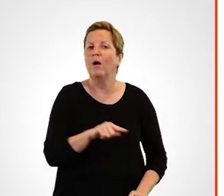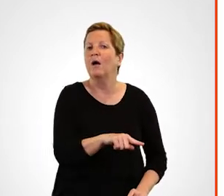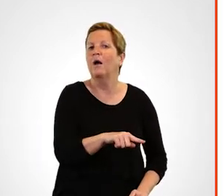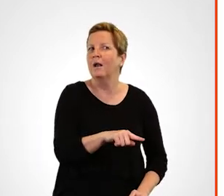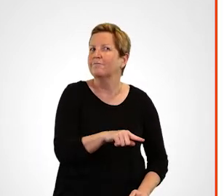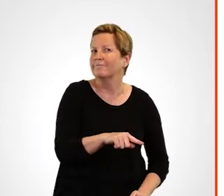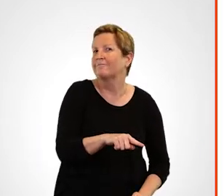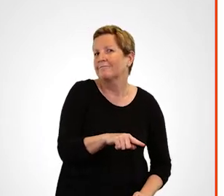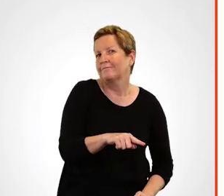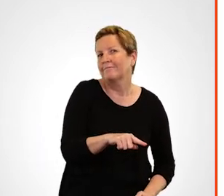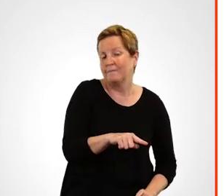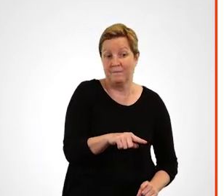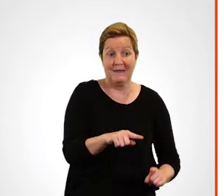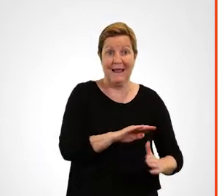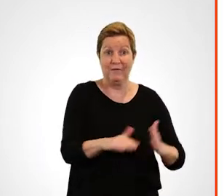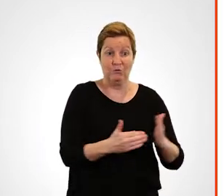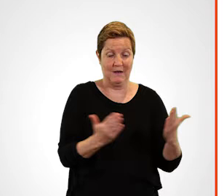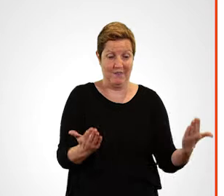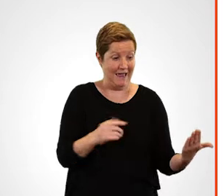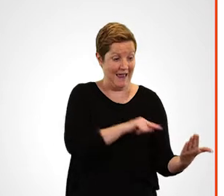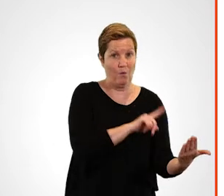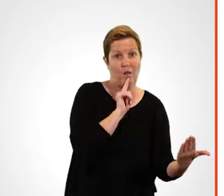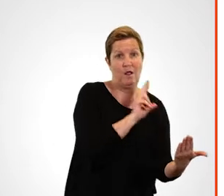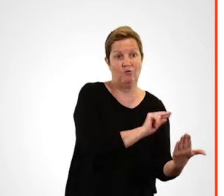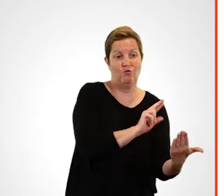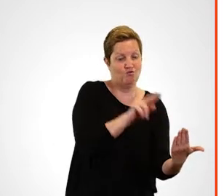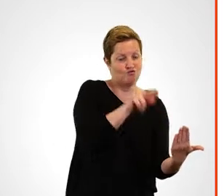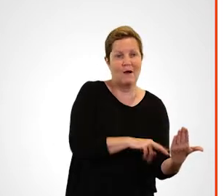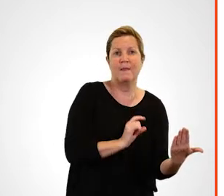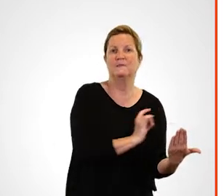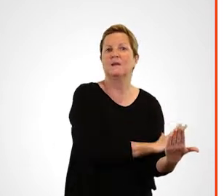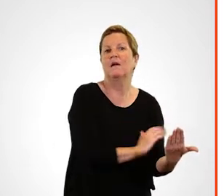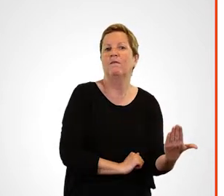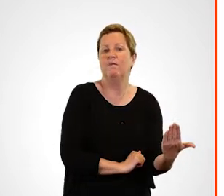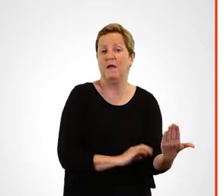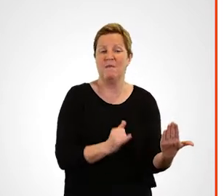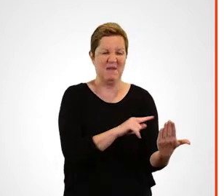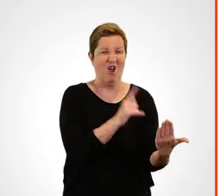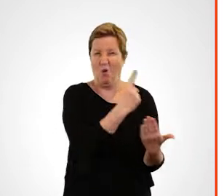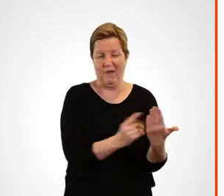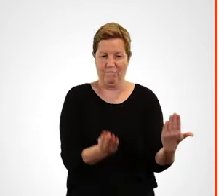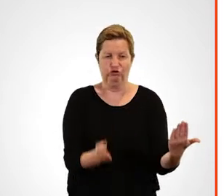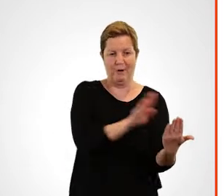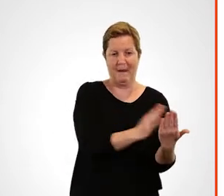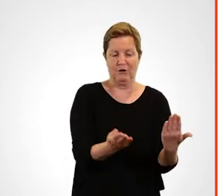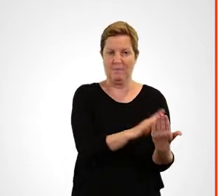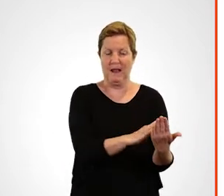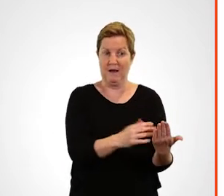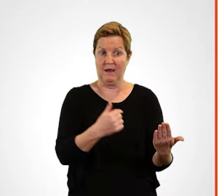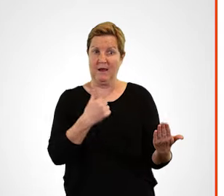and again and again and eventually they may start reading it to you even if what they're doing is simply turning the pages